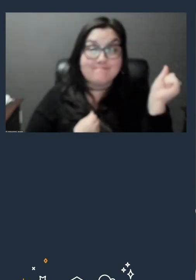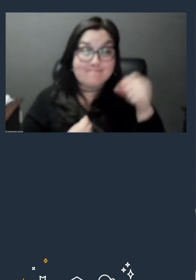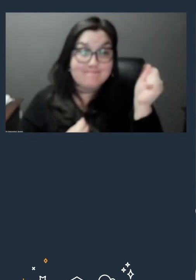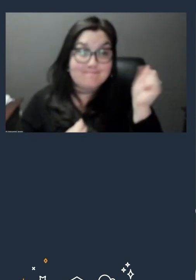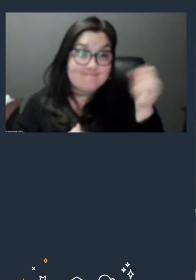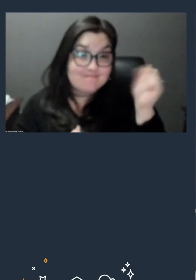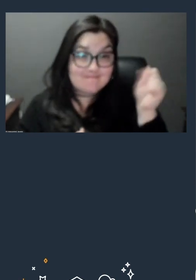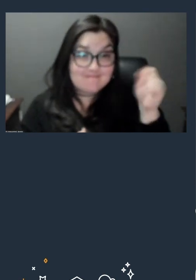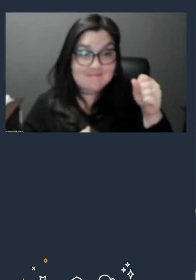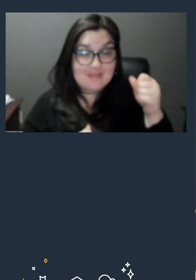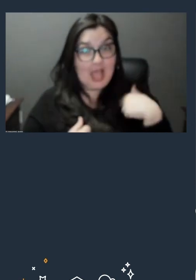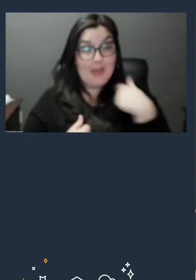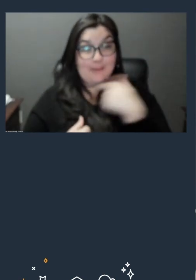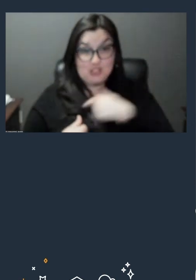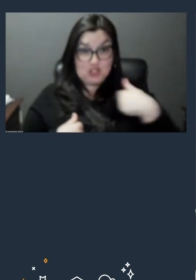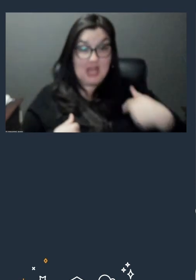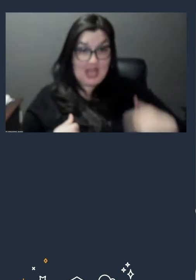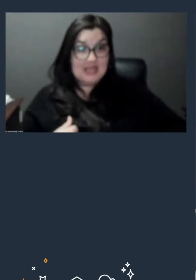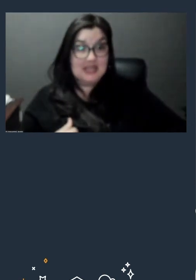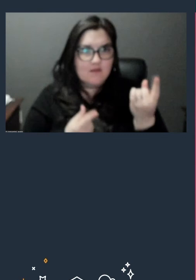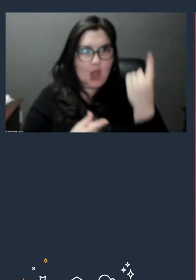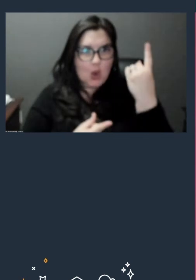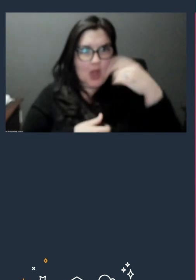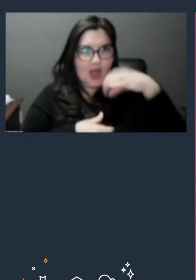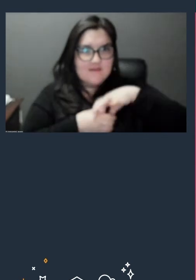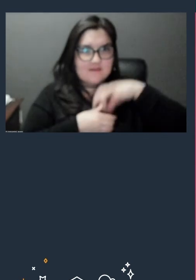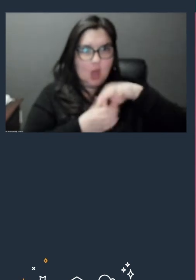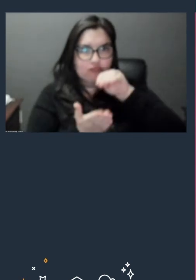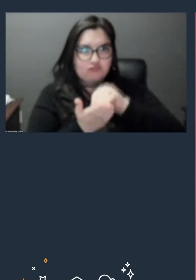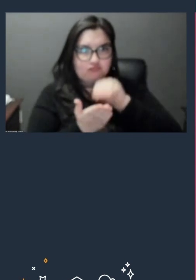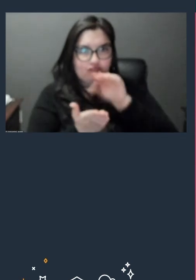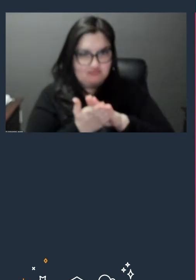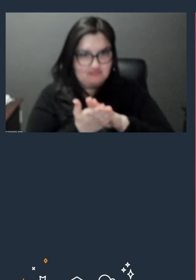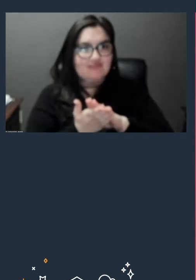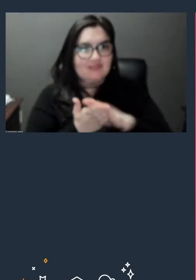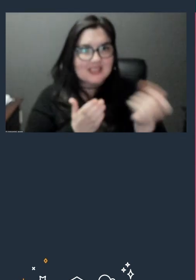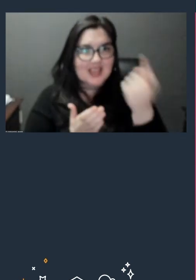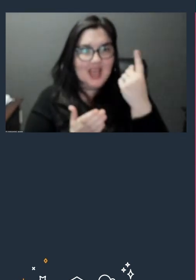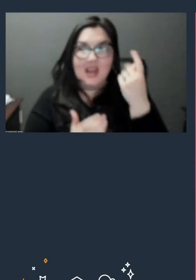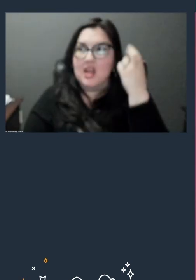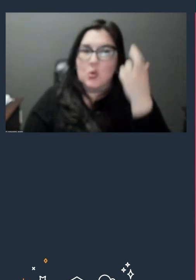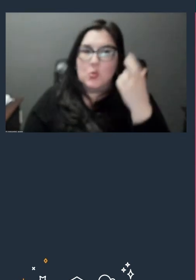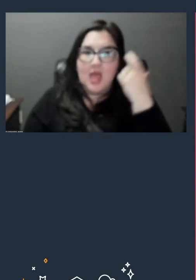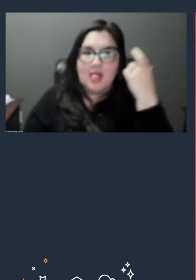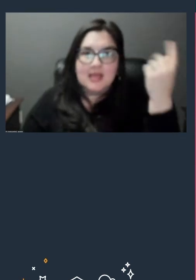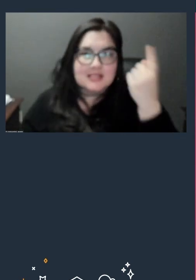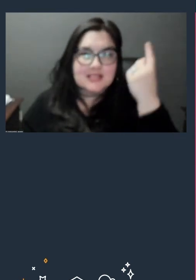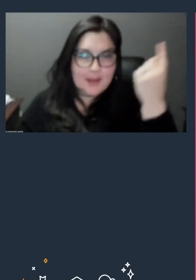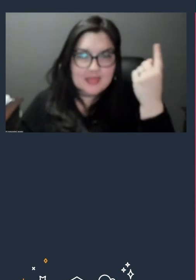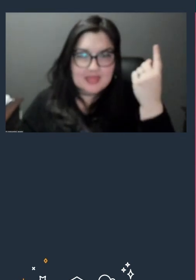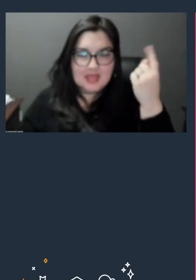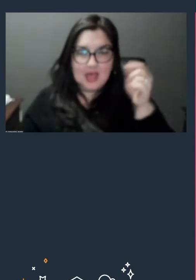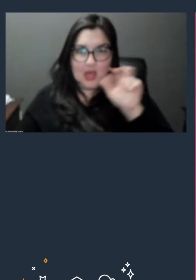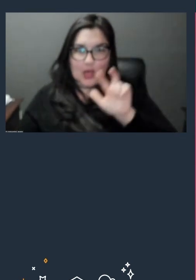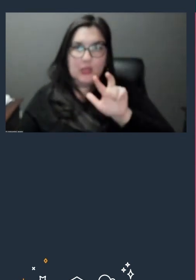So I'll say scallion pie. (chuckles) And I just realized something too. What's that? 3/14 passed and we didn't even acknowledge it.